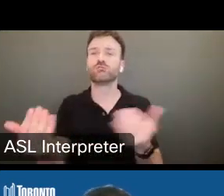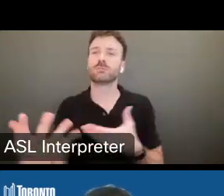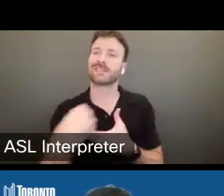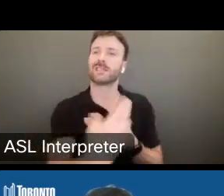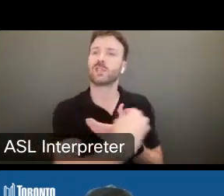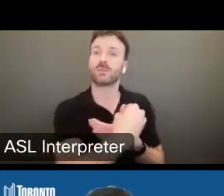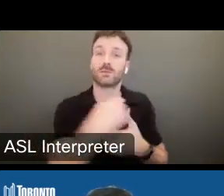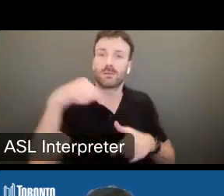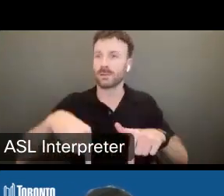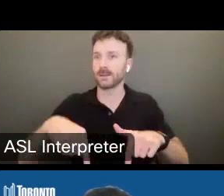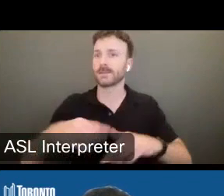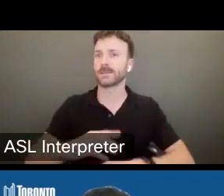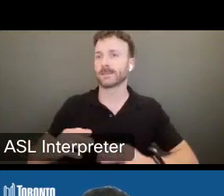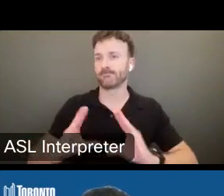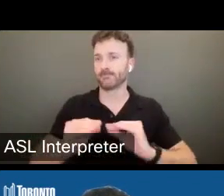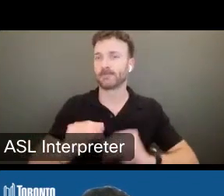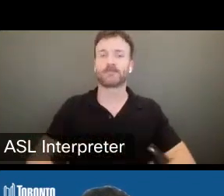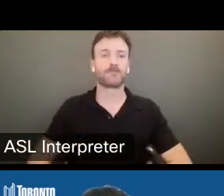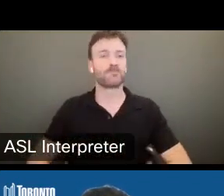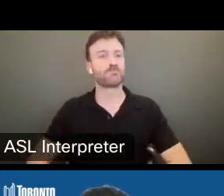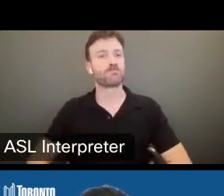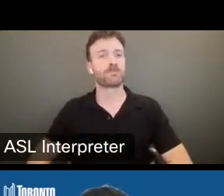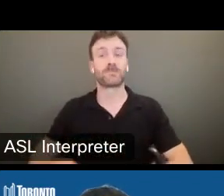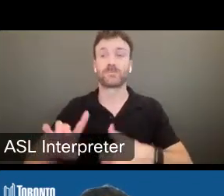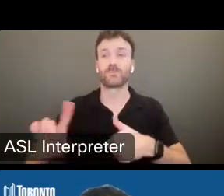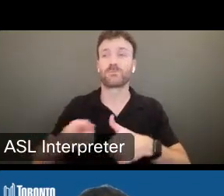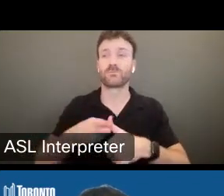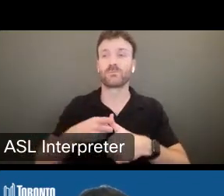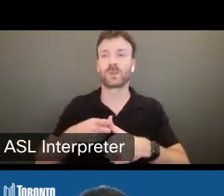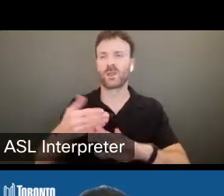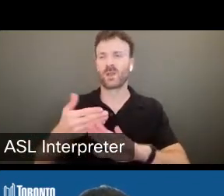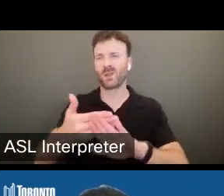So first up, before we get into some of the other details,